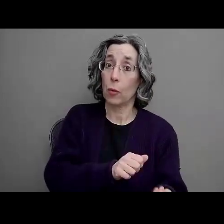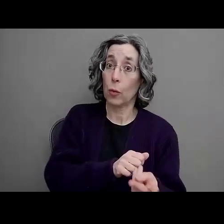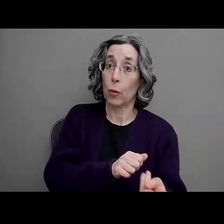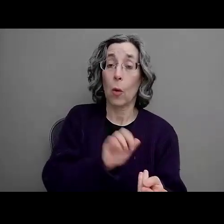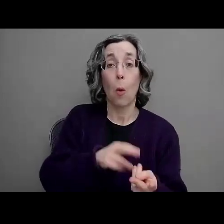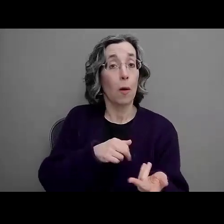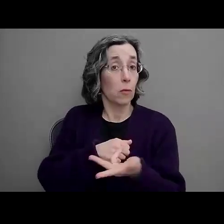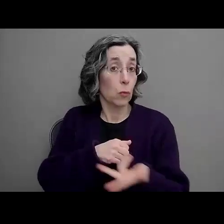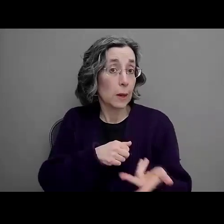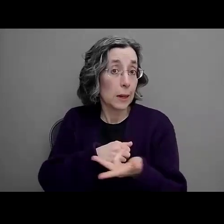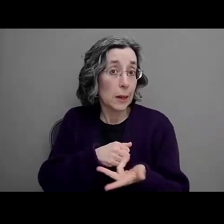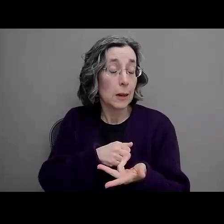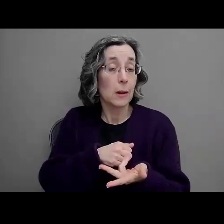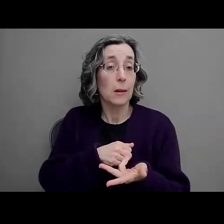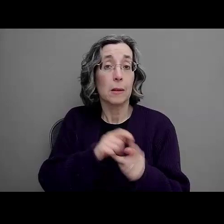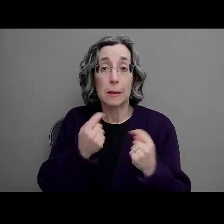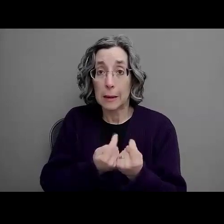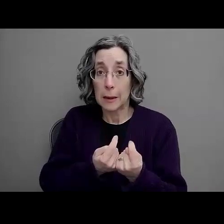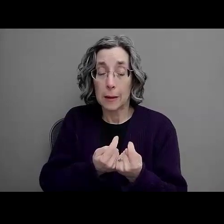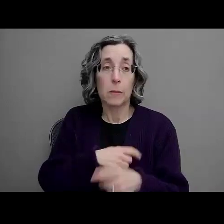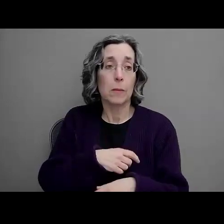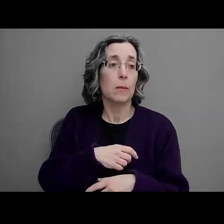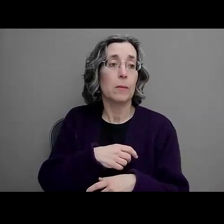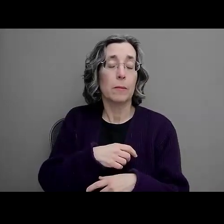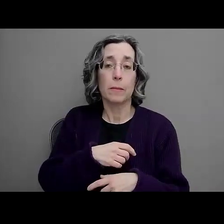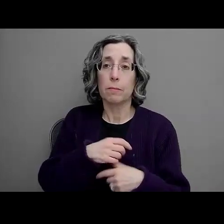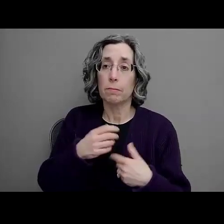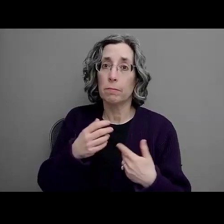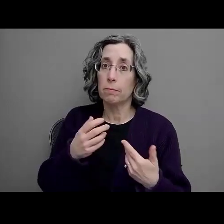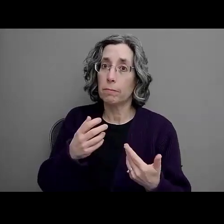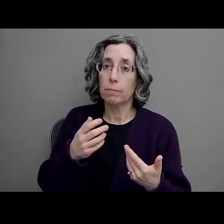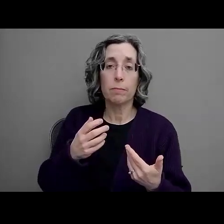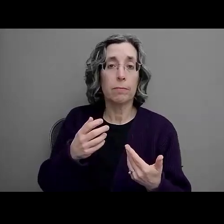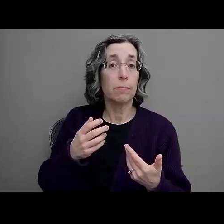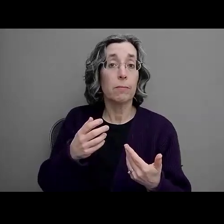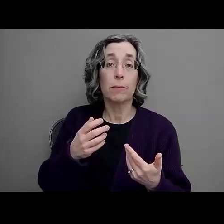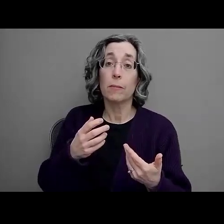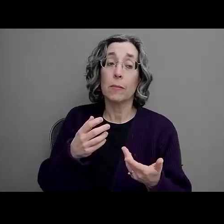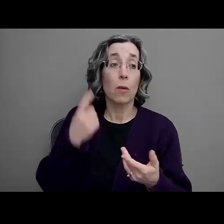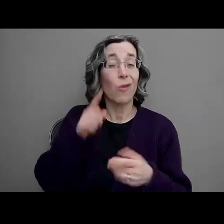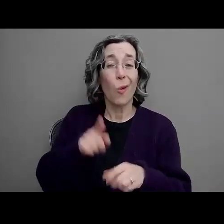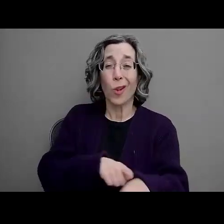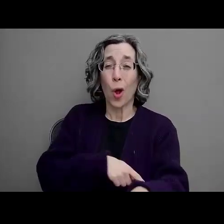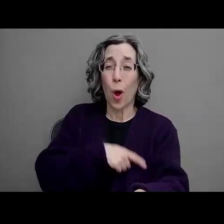in pairs. They can also work in teams of three. They can work over the course of a very long